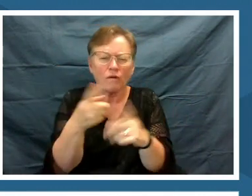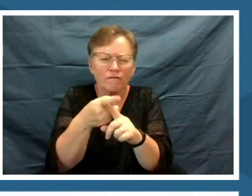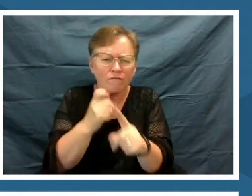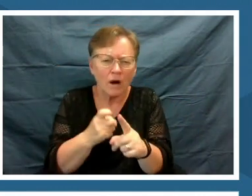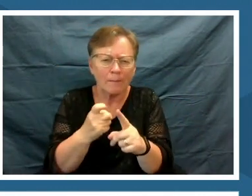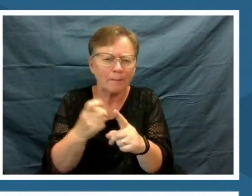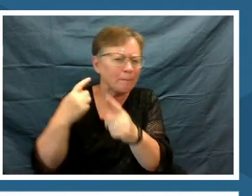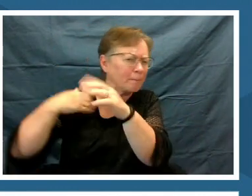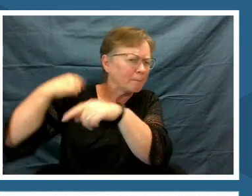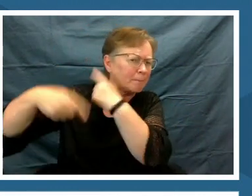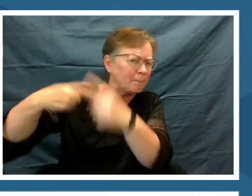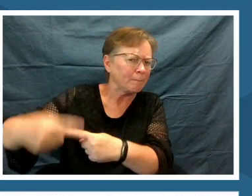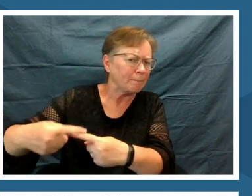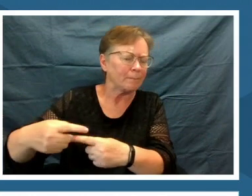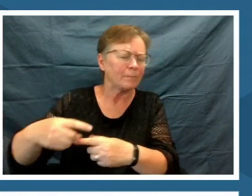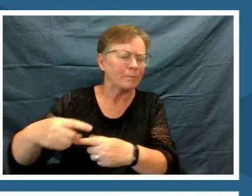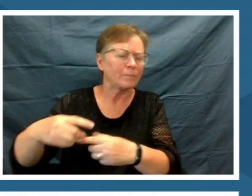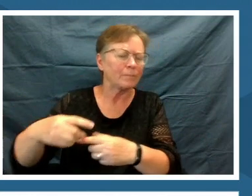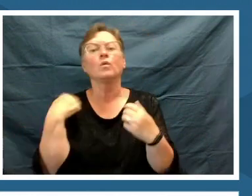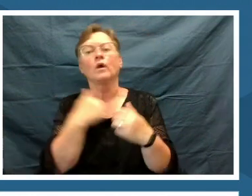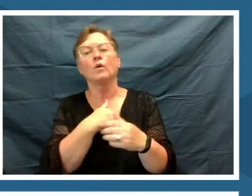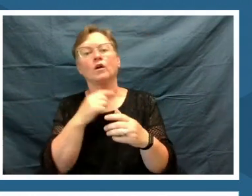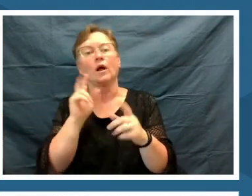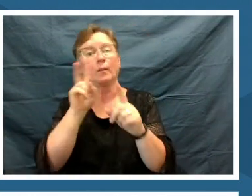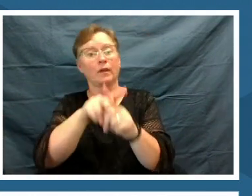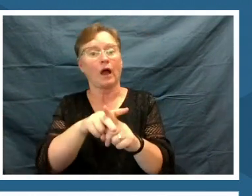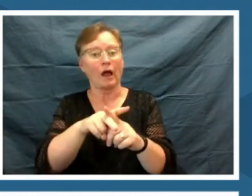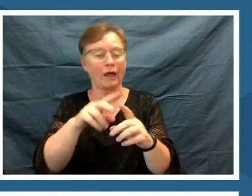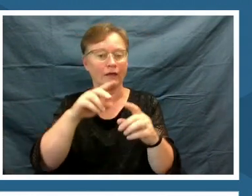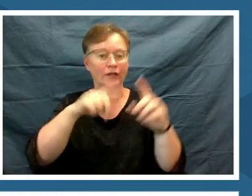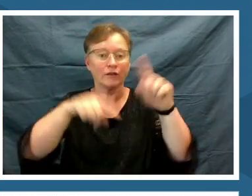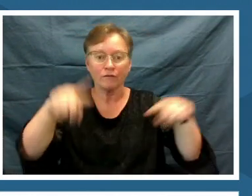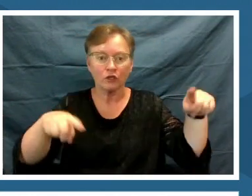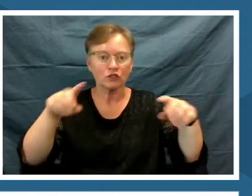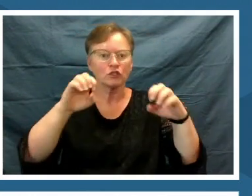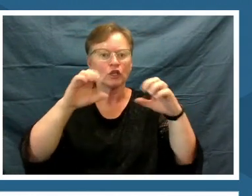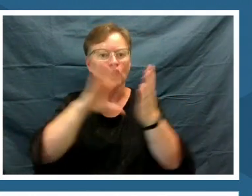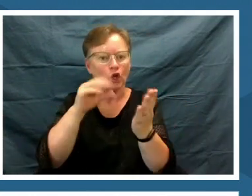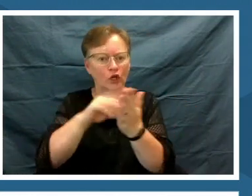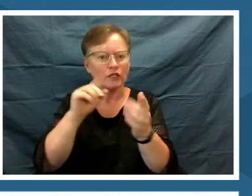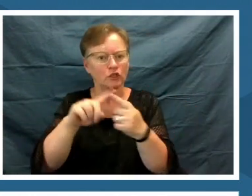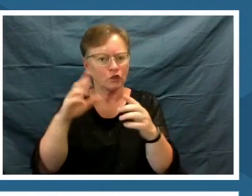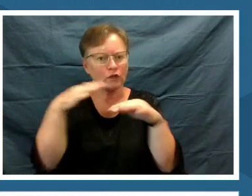and learning and apply it to convergence education